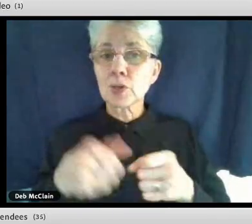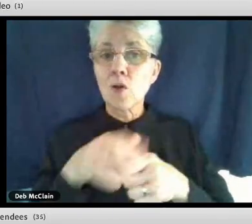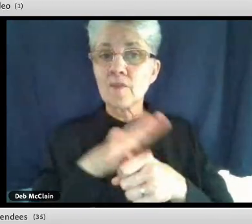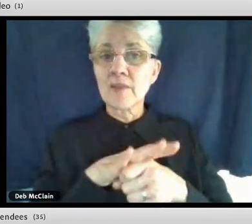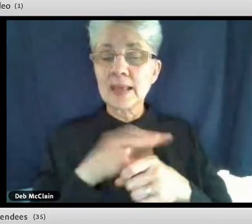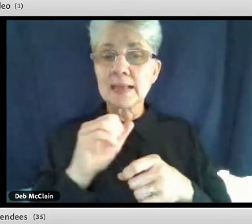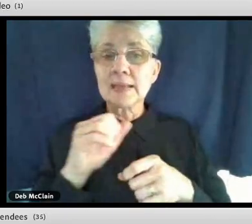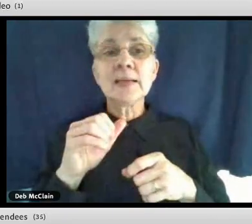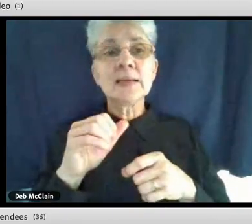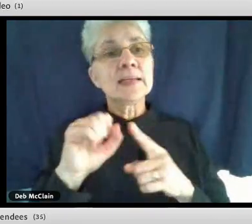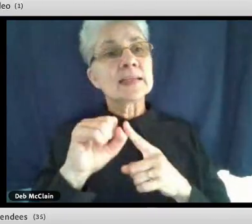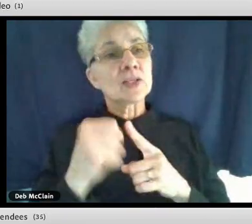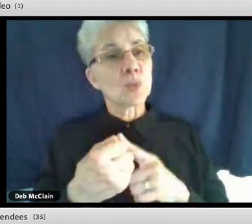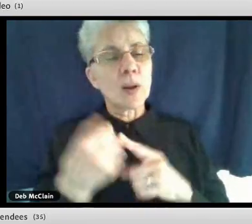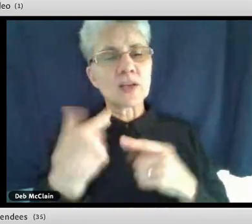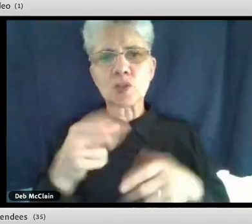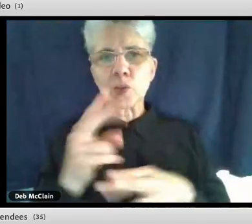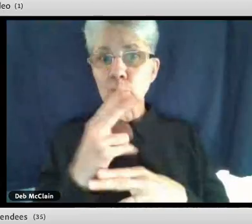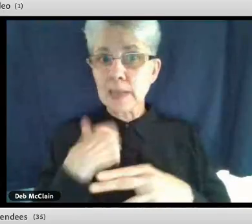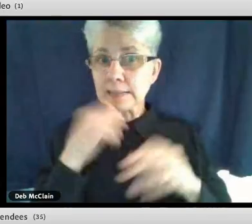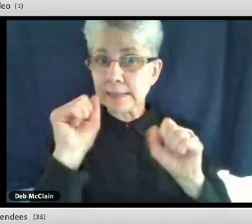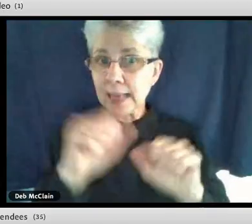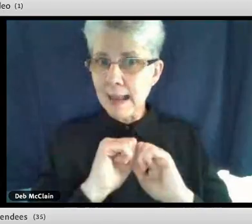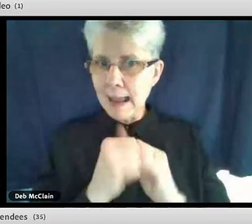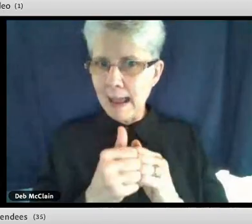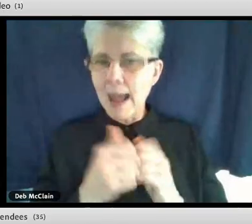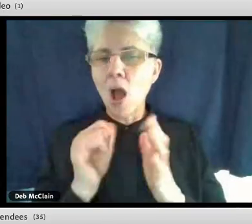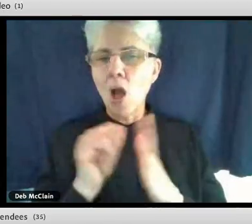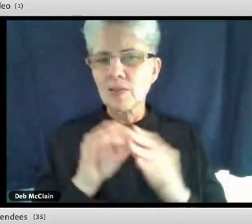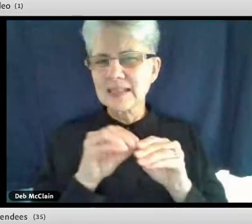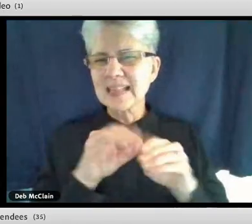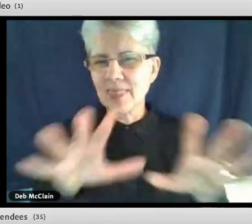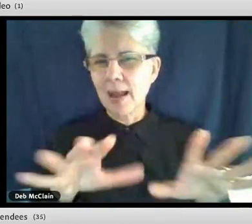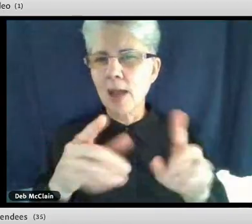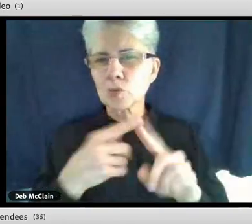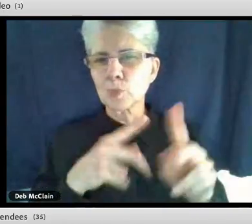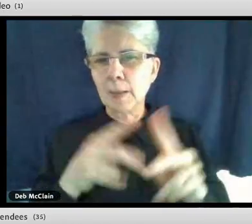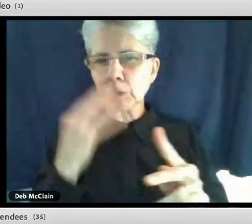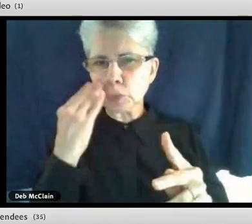but also, hey, here's academic resources during COVID-19 situation. Here's how you can still use us,